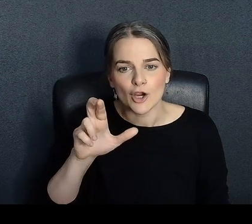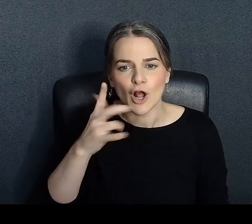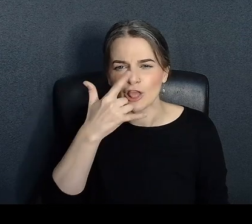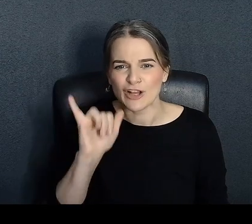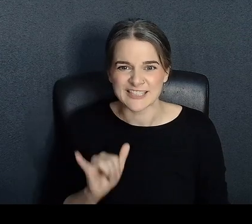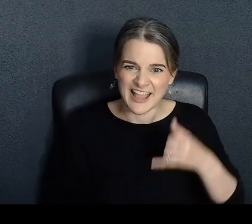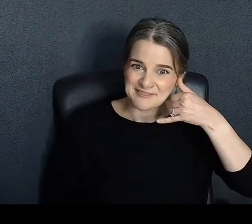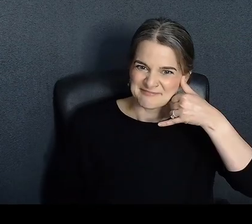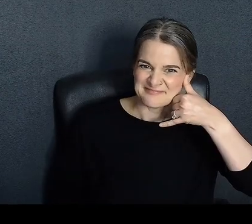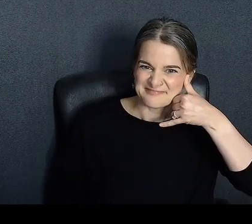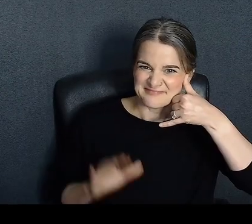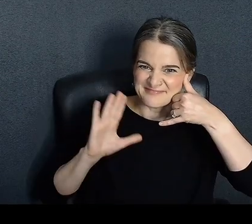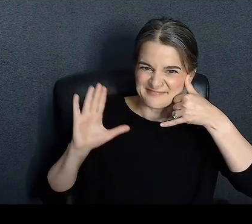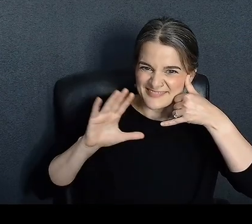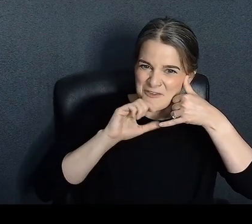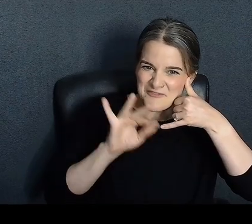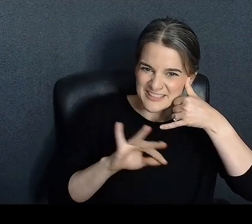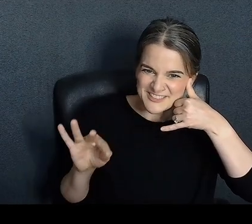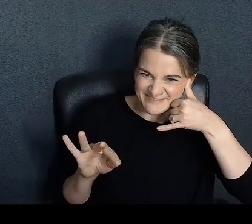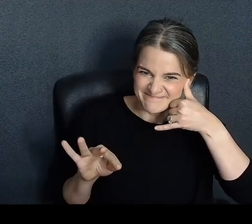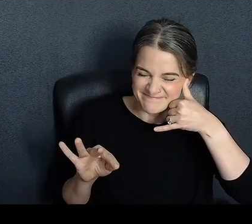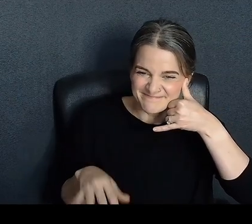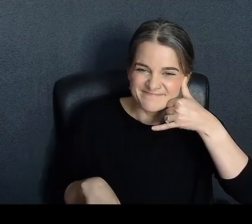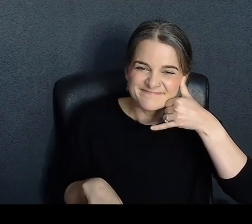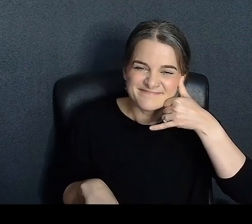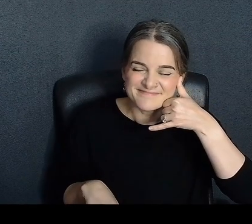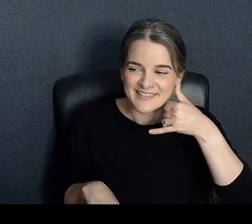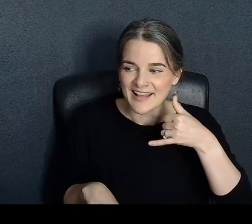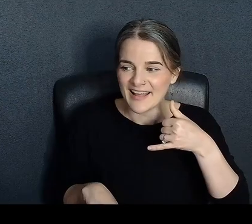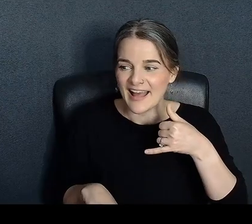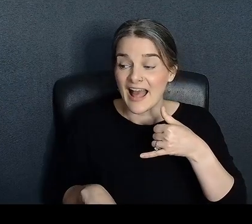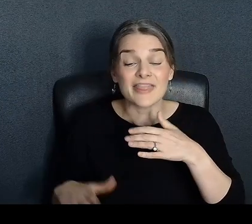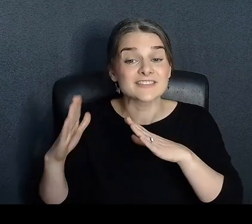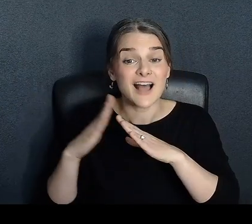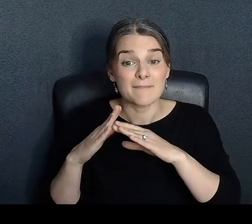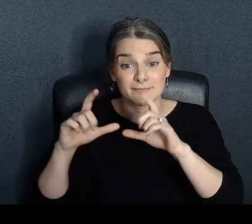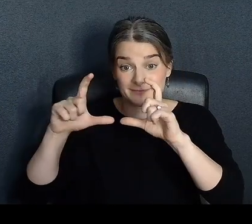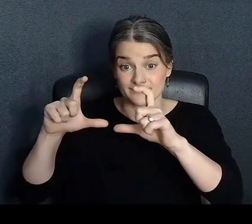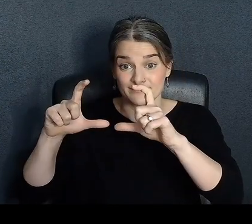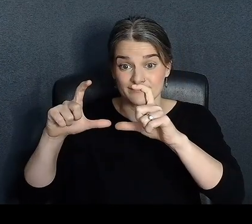So that thing up top there, where you put your ear,